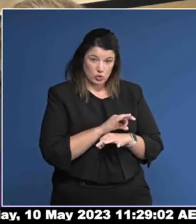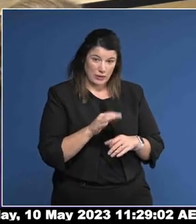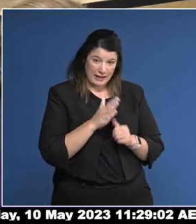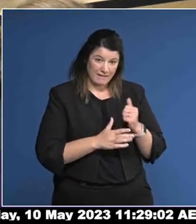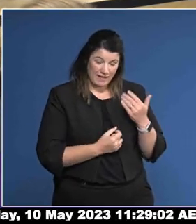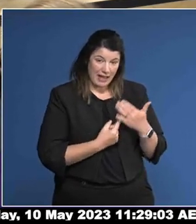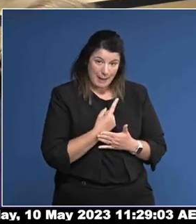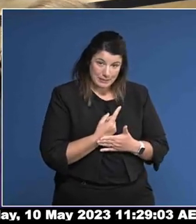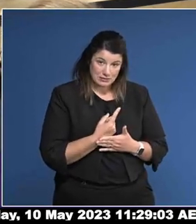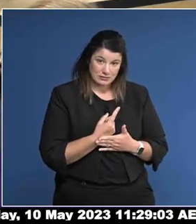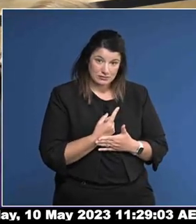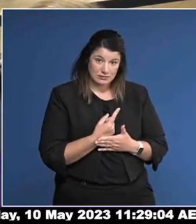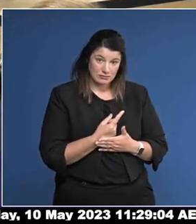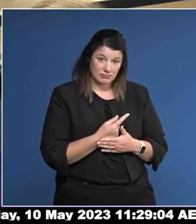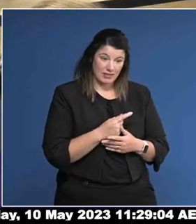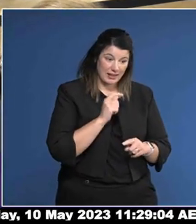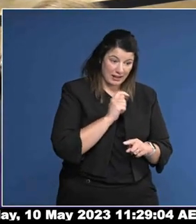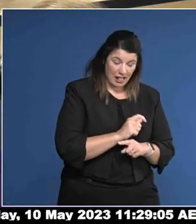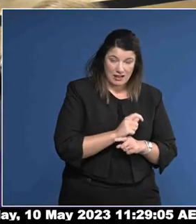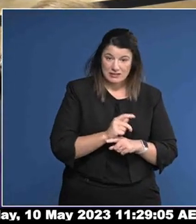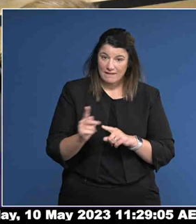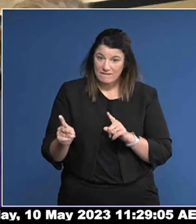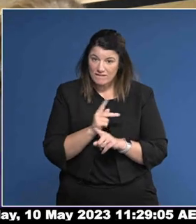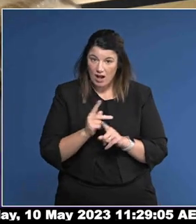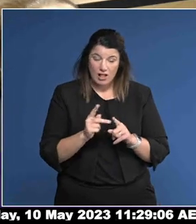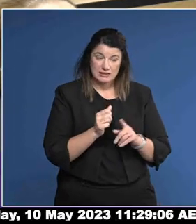abuse, violence and deprivation of their rights? Absolutely.